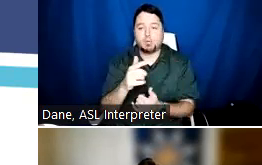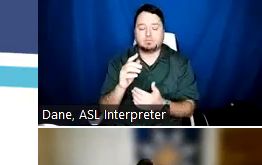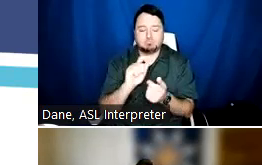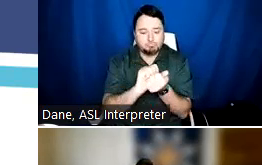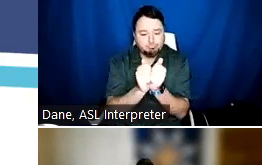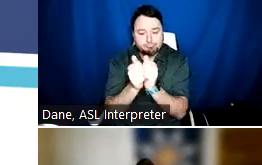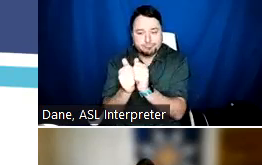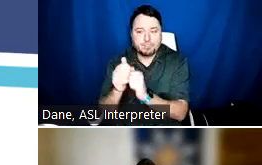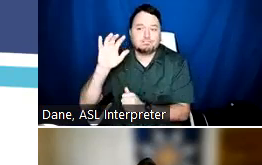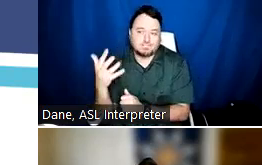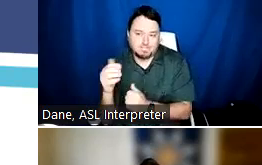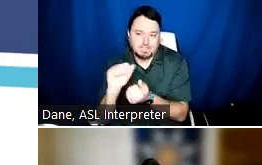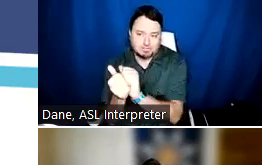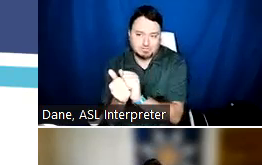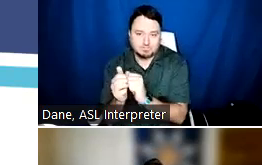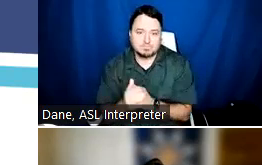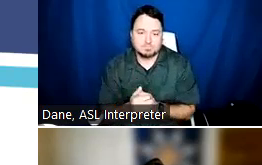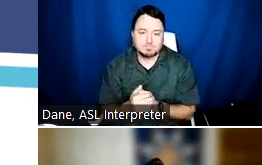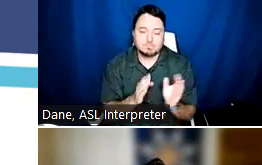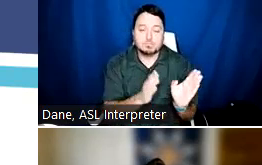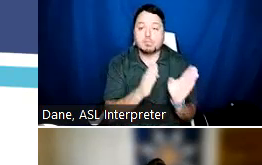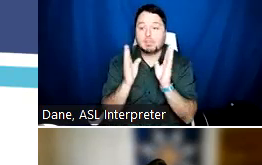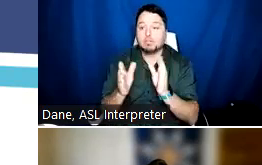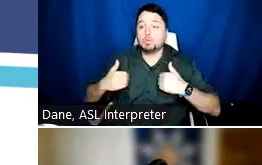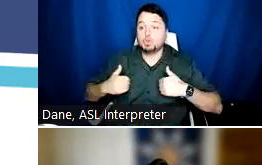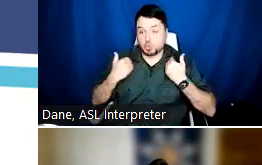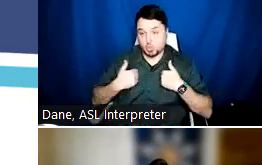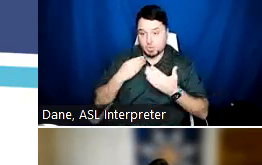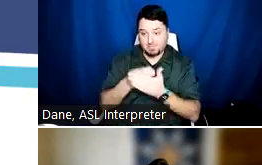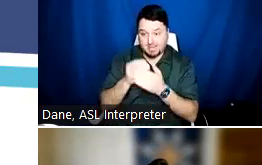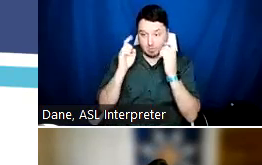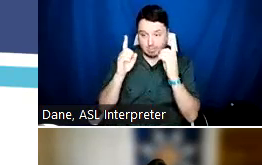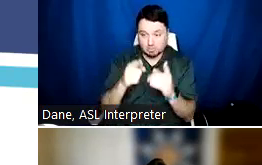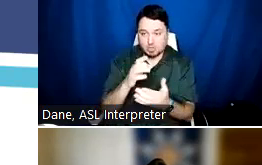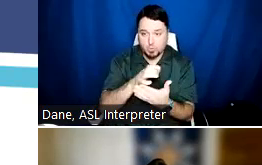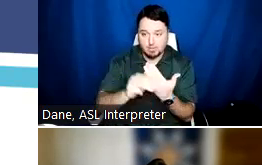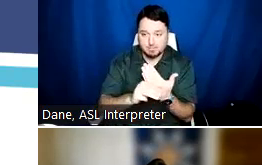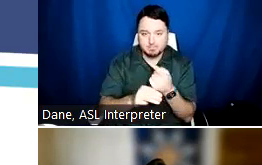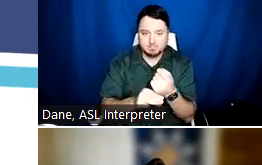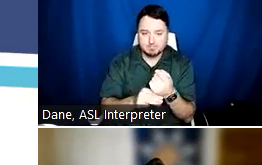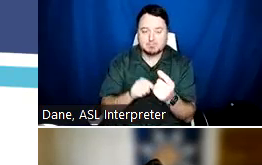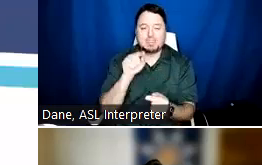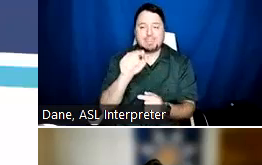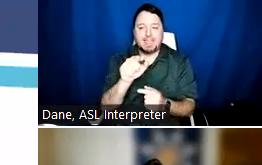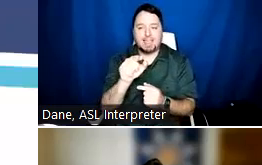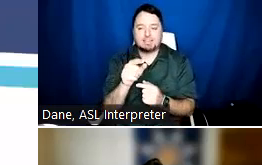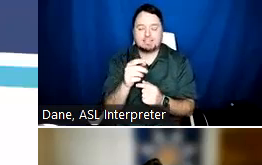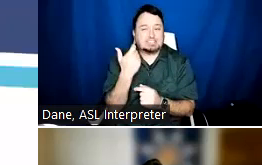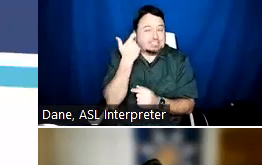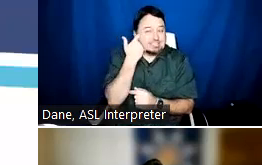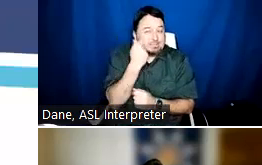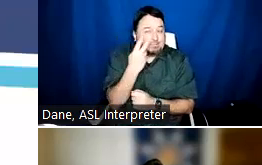Next we have our financial education curricula. This came out just a few years ago in 2019.